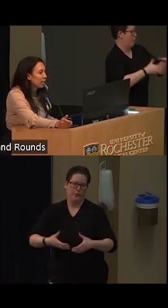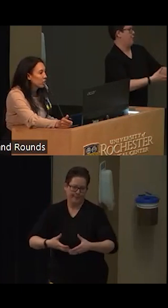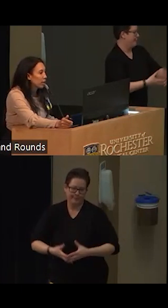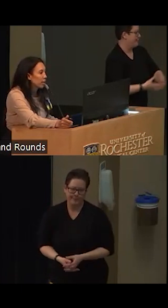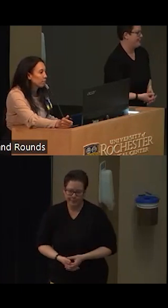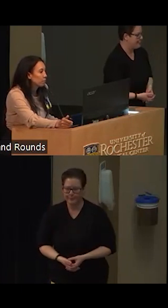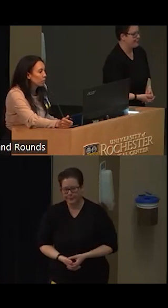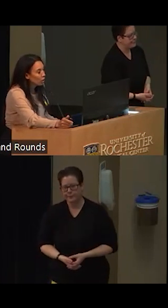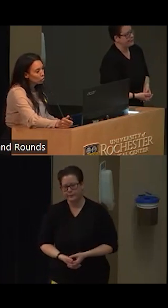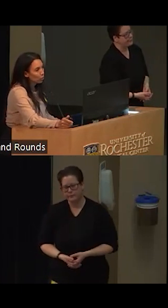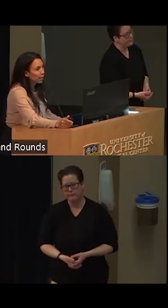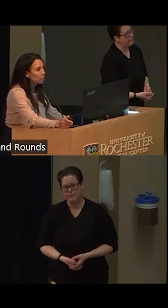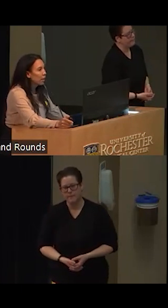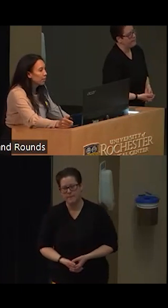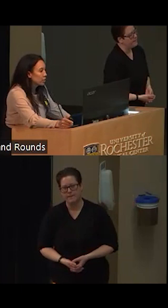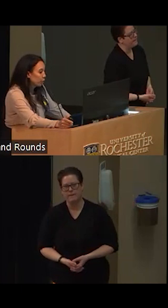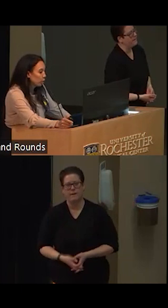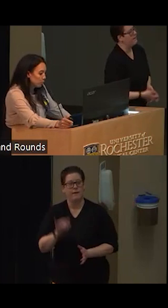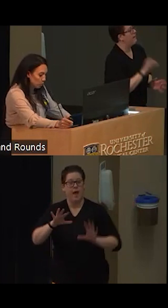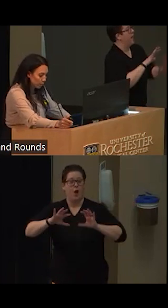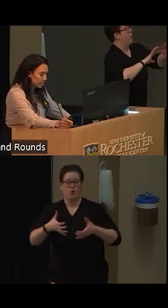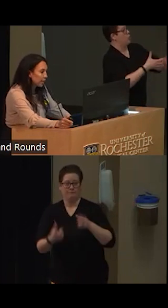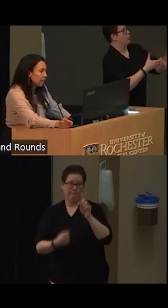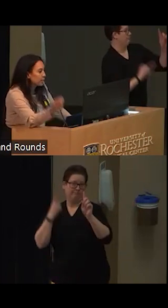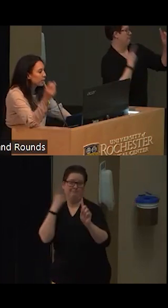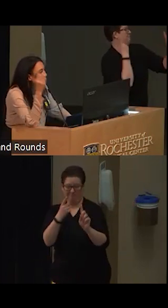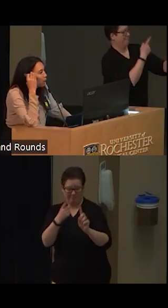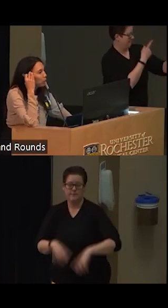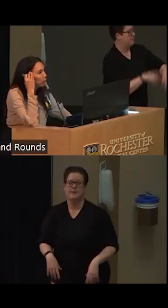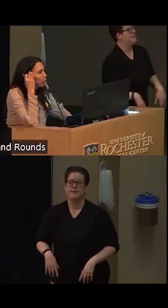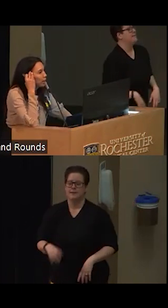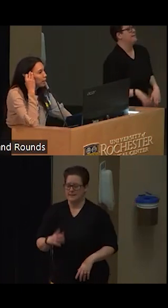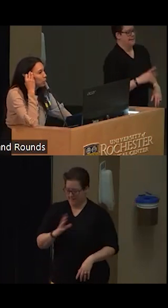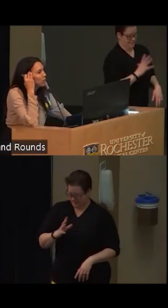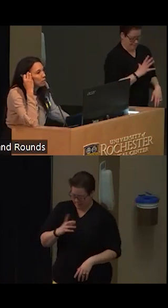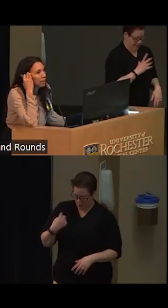education so when we came together as a group what we did is we said okay what do we want what's our